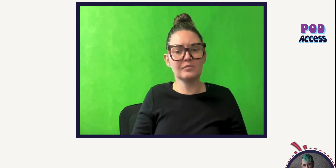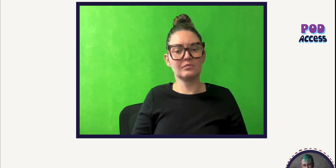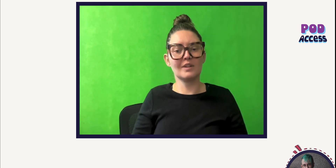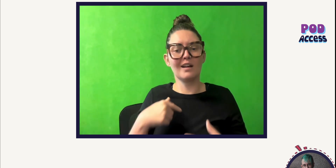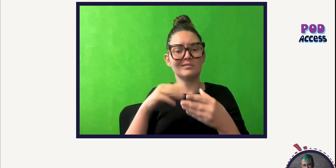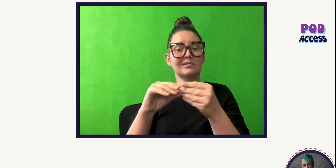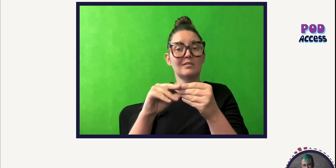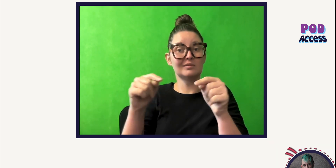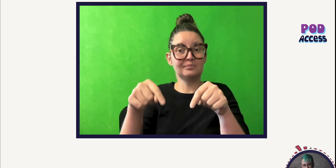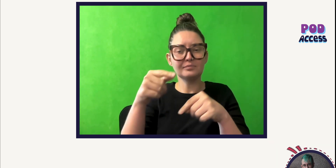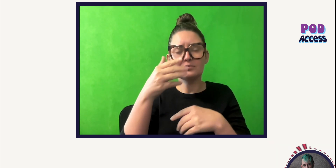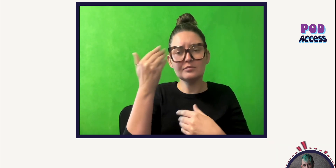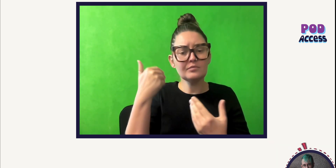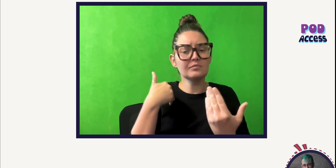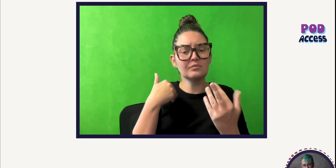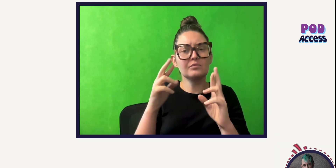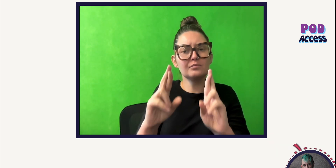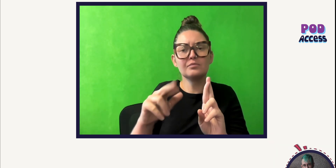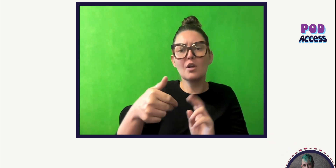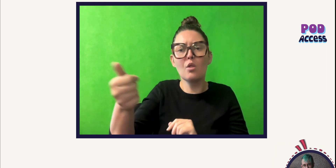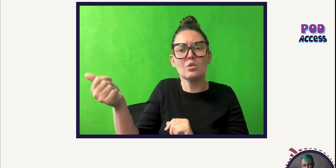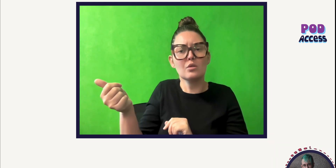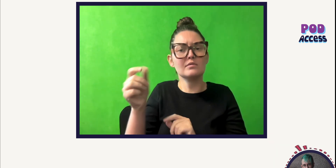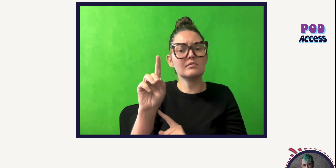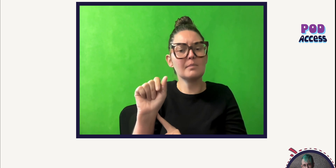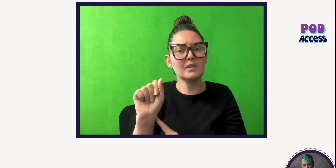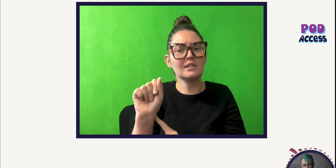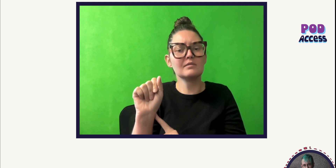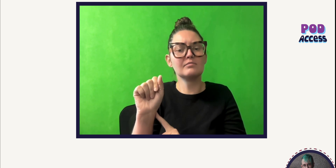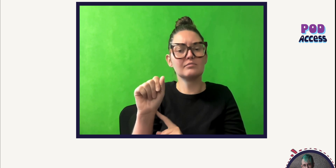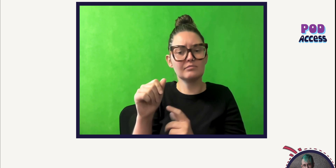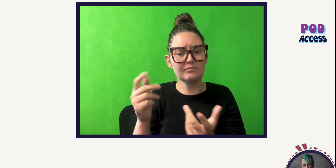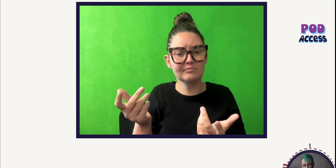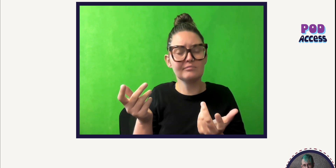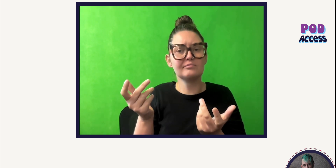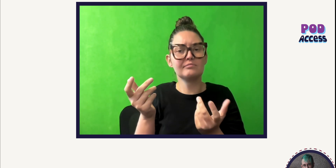I say all this because I hope other disability content creators feel the same way.